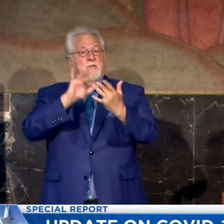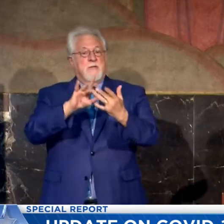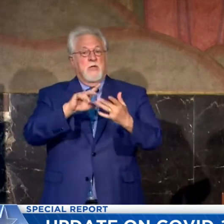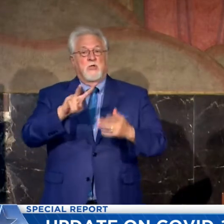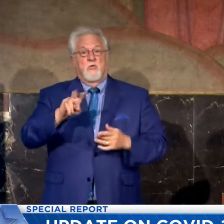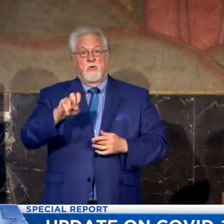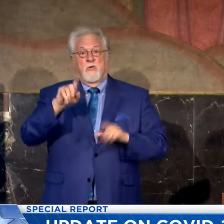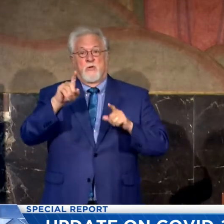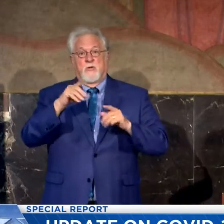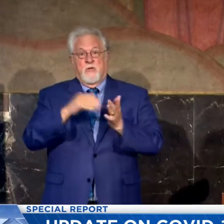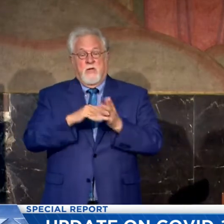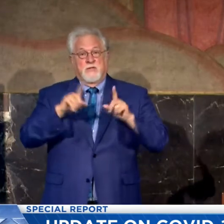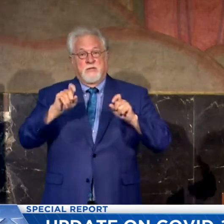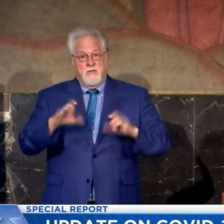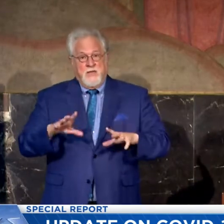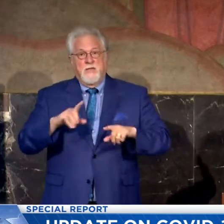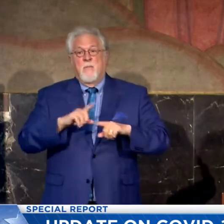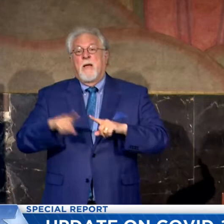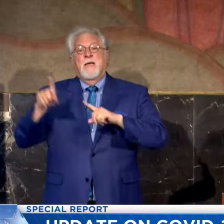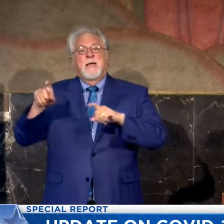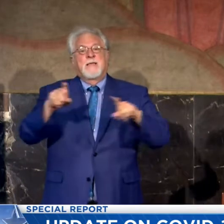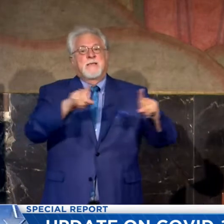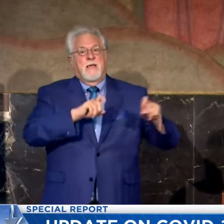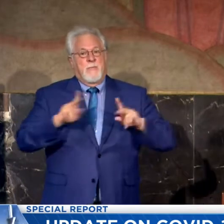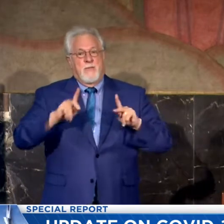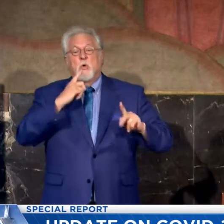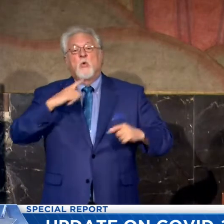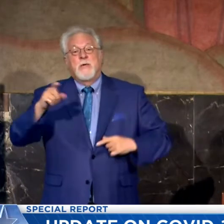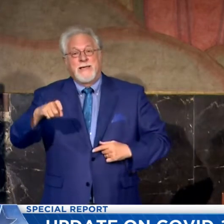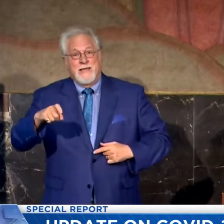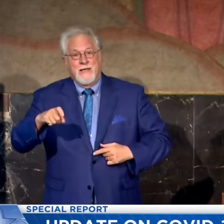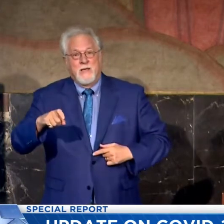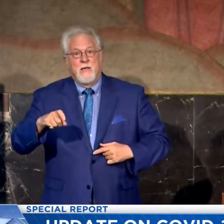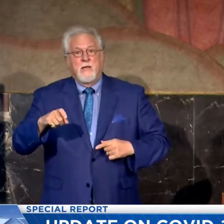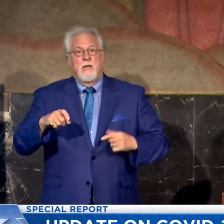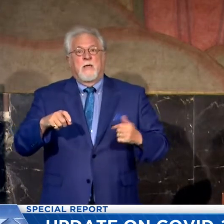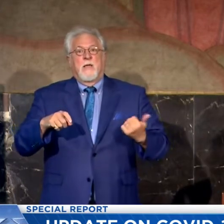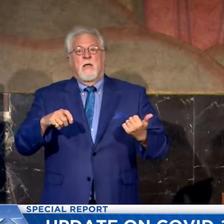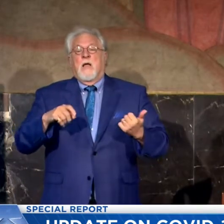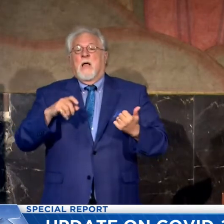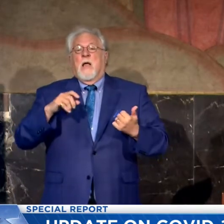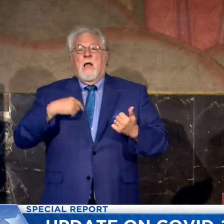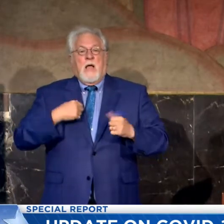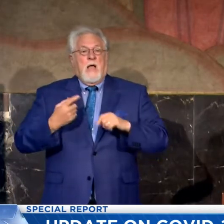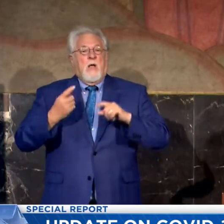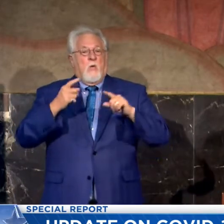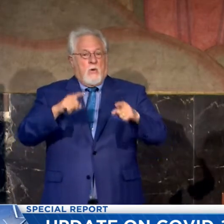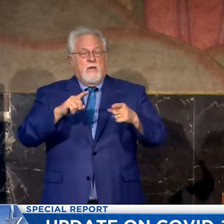THAT WILL HELP US TO GET TO THE GOAL OF NOT JUST REACHING 200,000 TESTS BUT THE